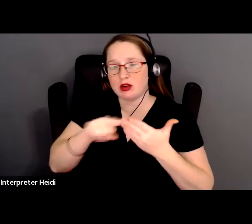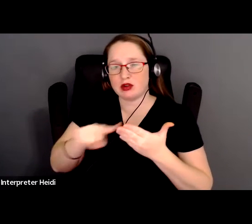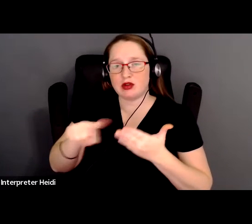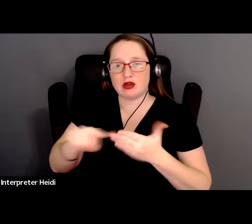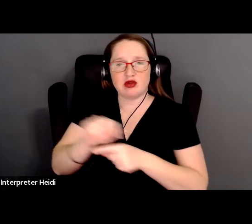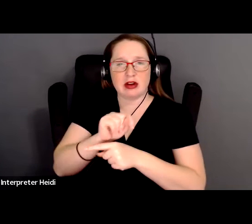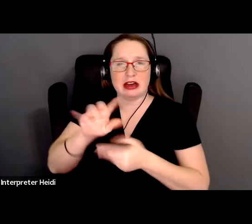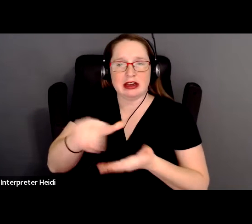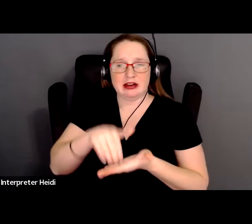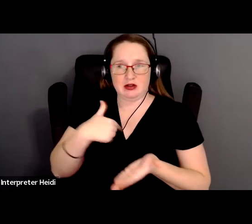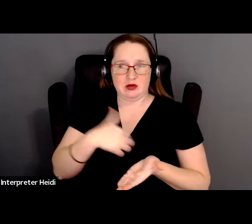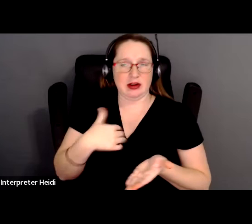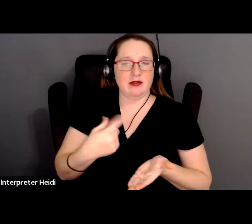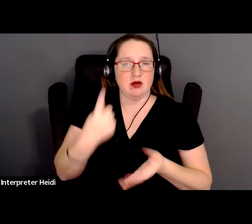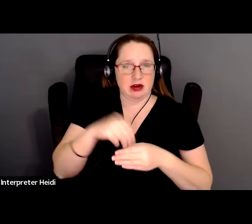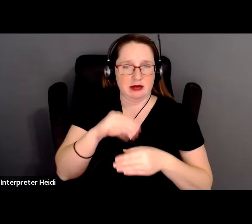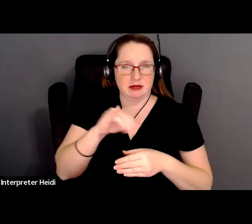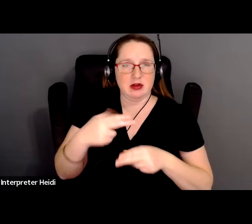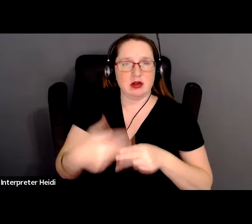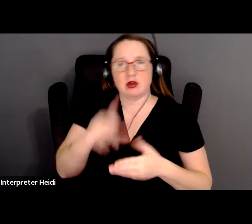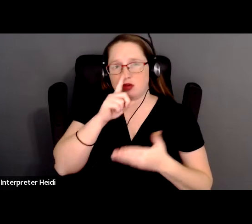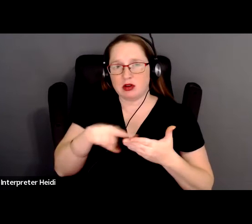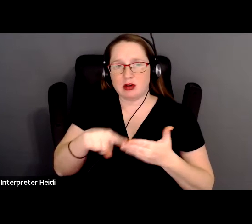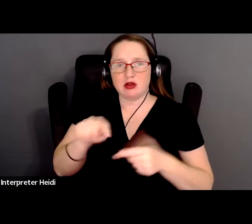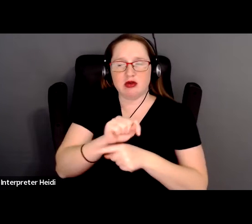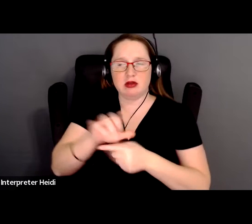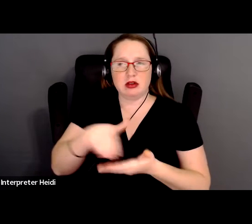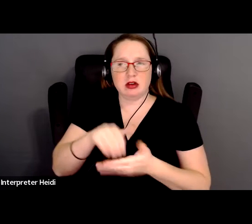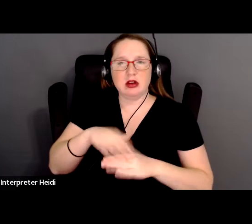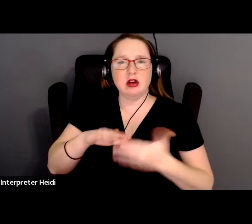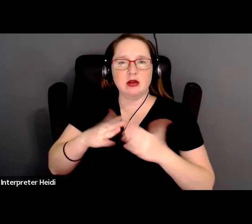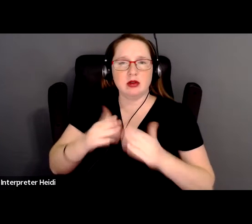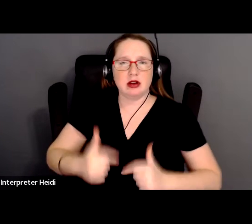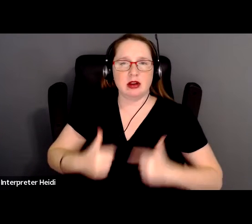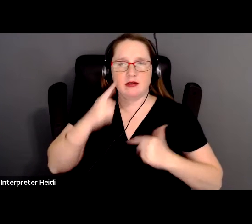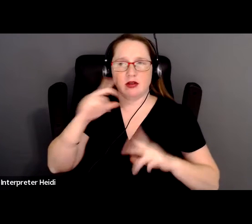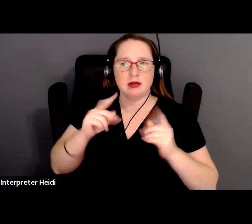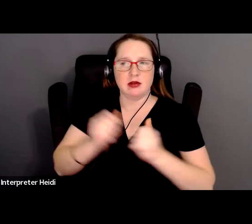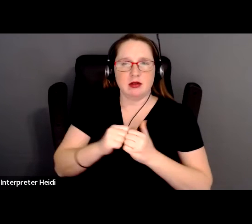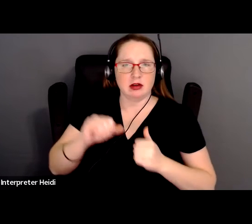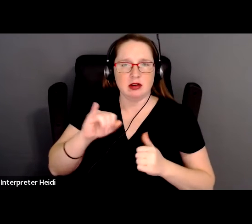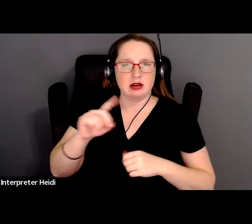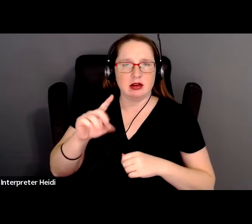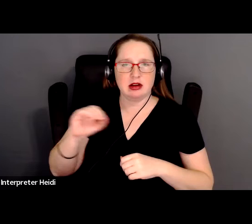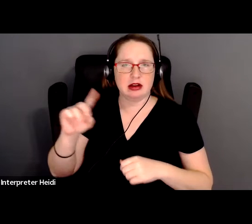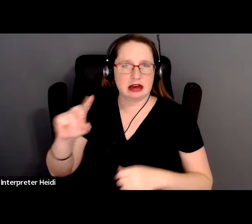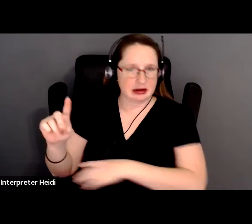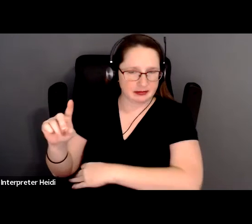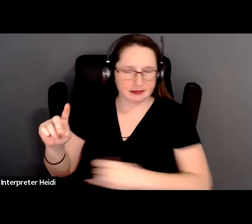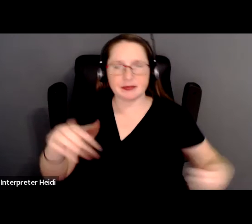And we have one of those in Minnesota called the Research and Training Center on community living for people with intellectual and developmental disabilities. Next slide, please.